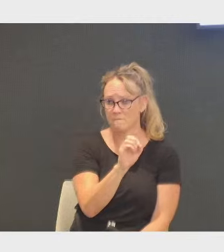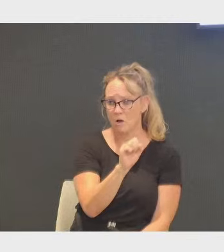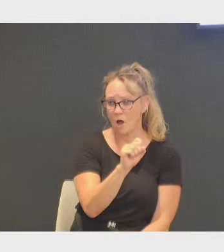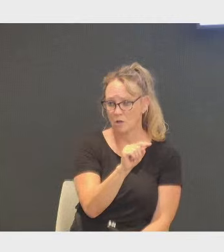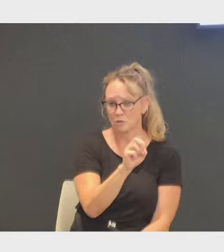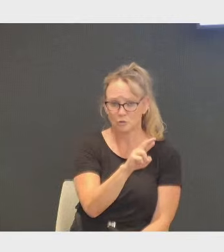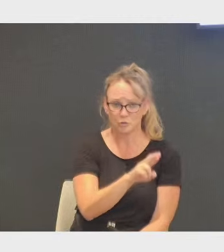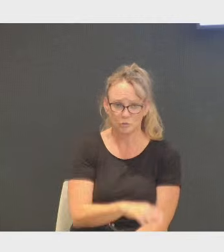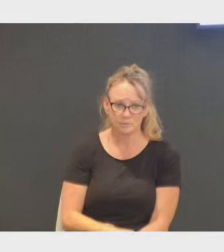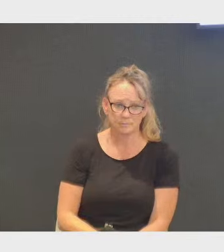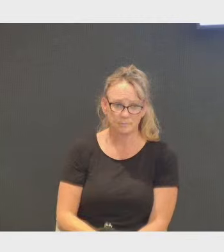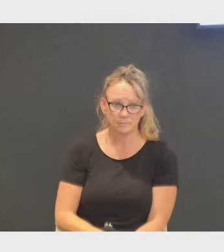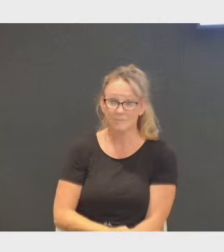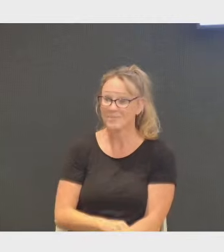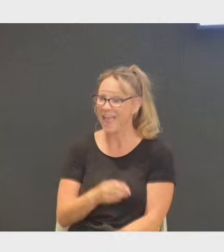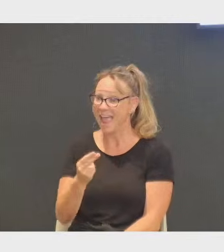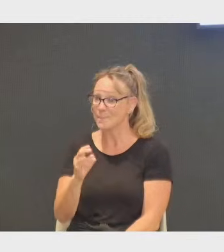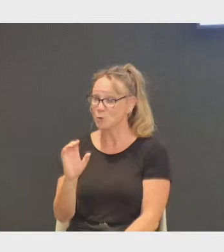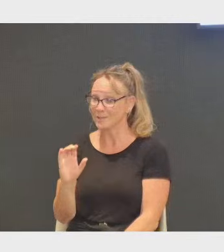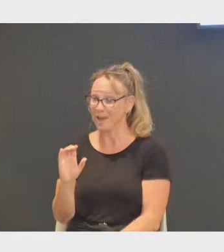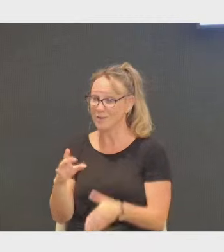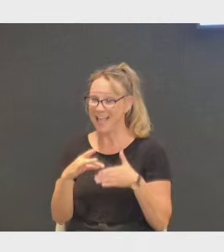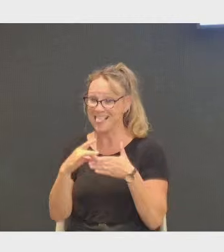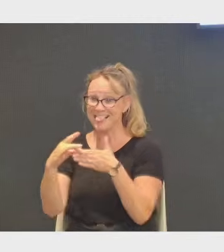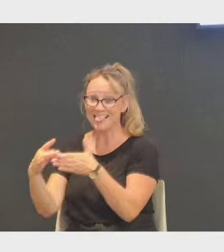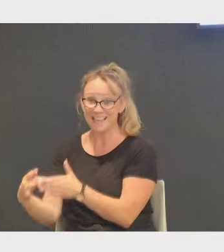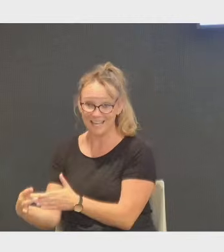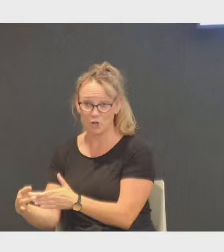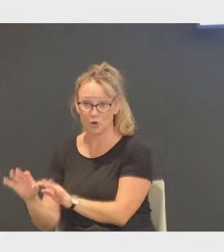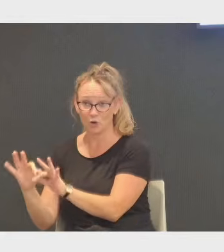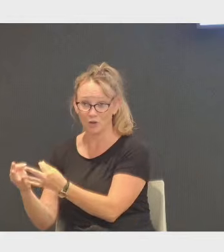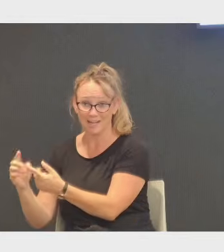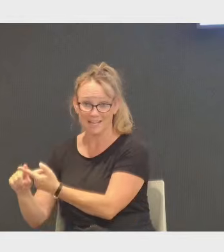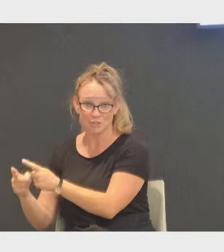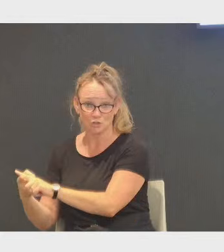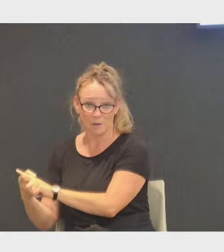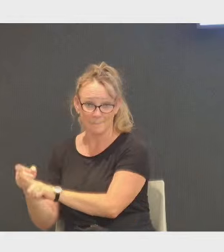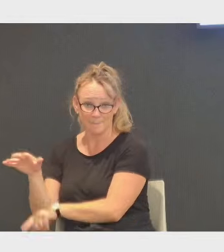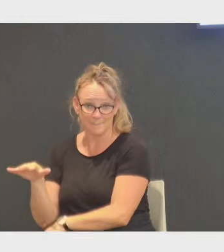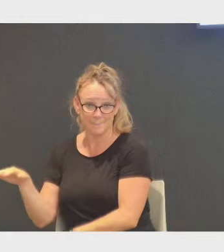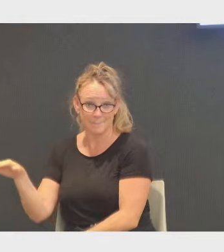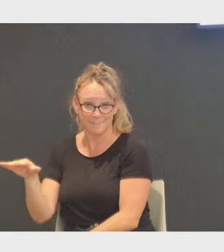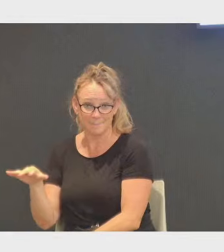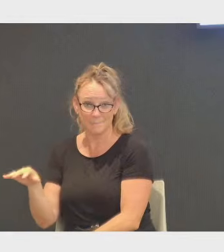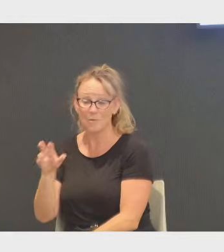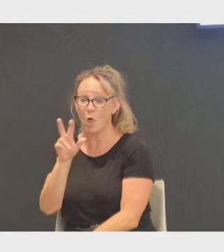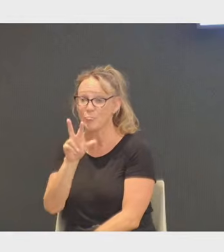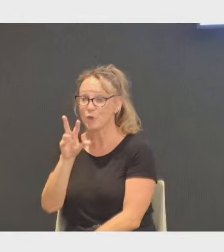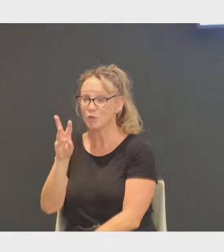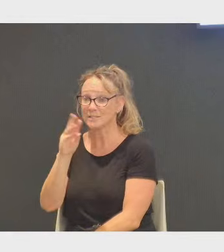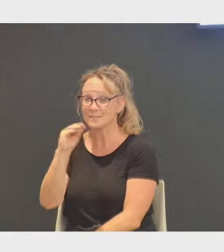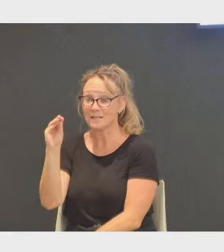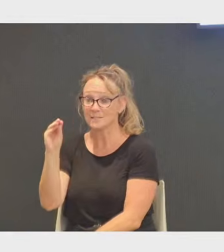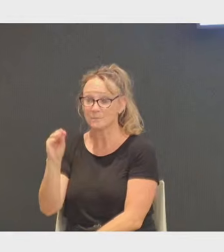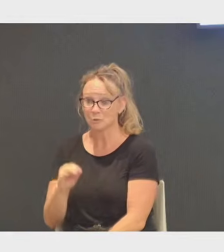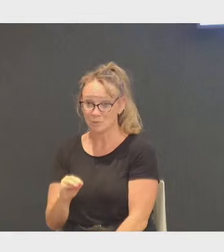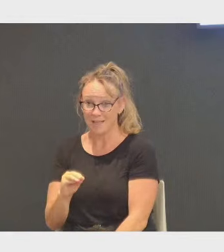County is the leader in kinship in Ohio. I believe it's 36% of kids are in kinship placements in